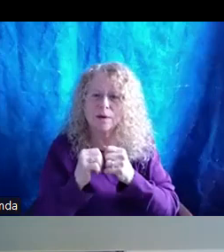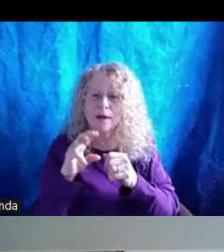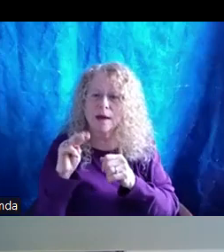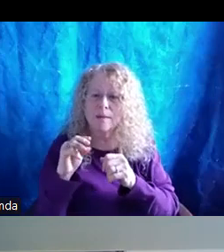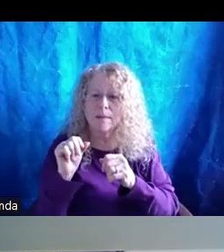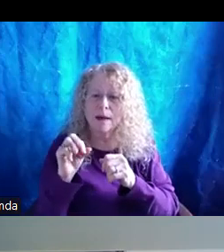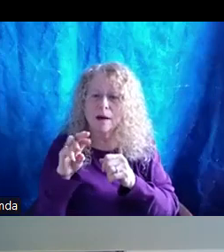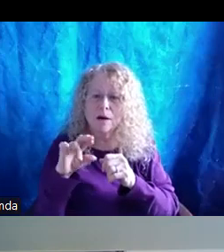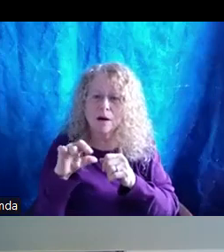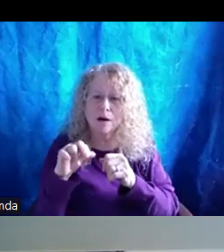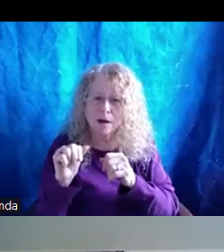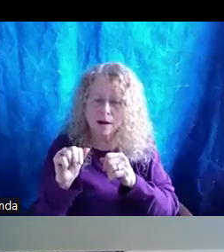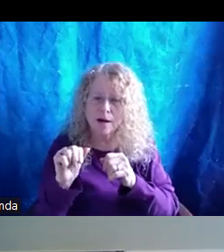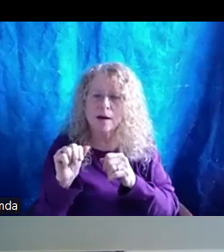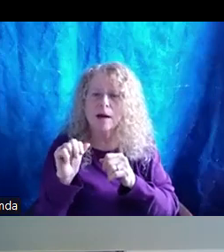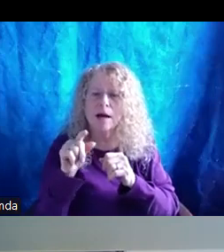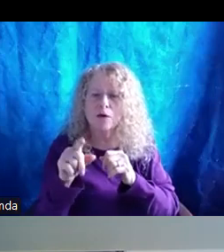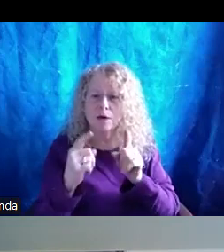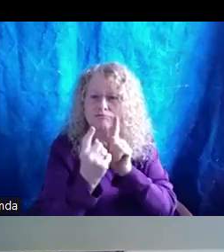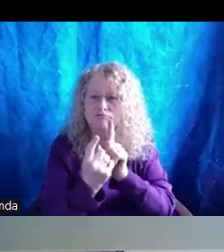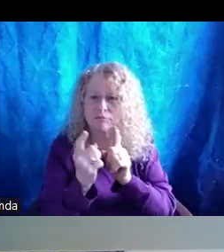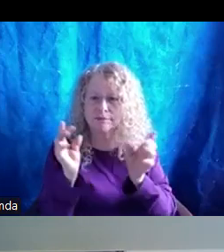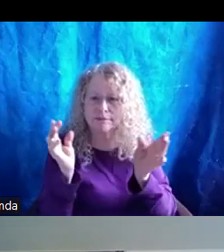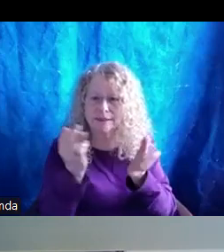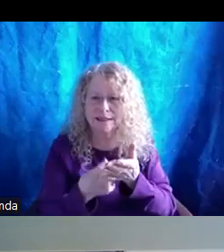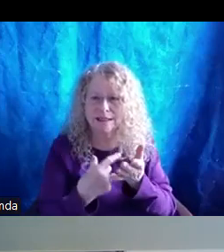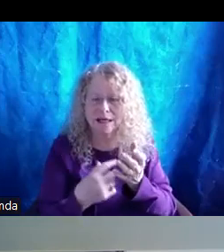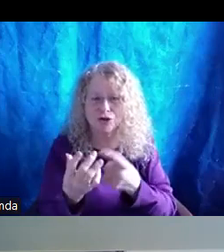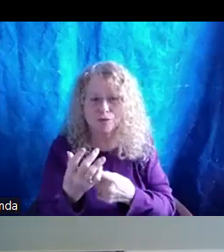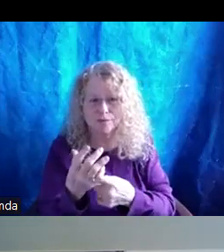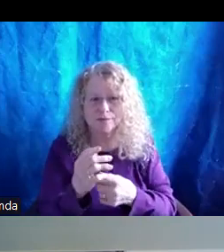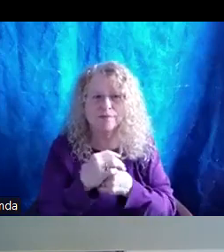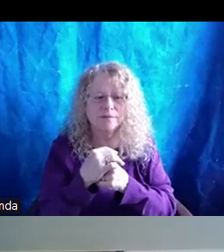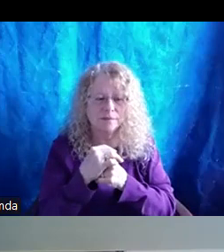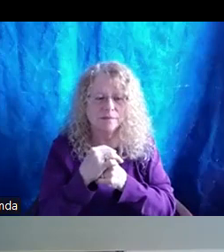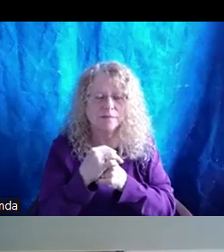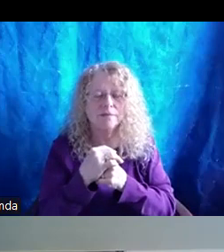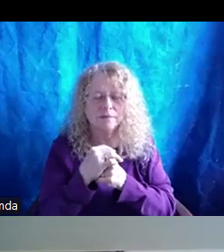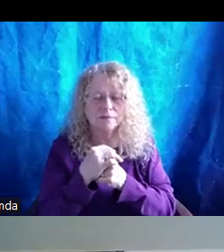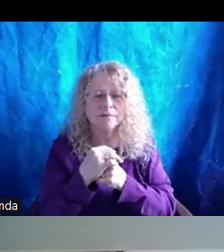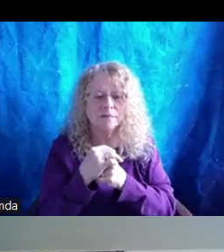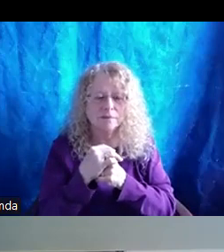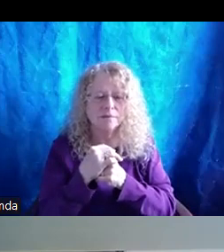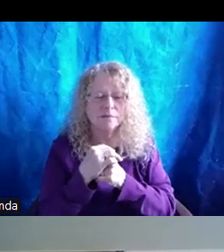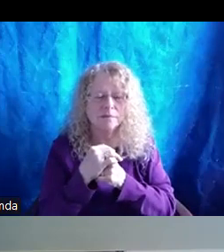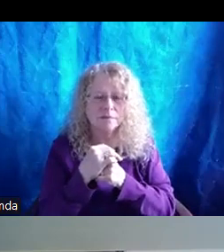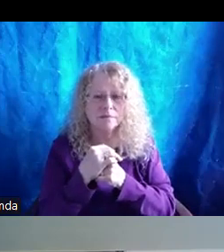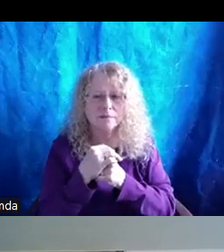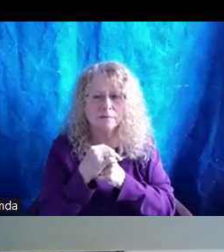HAVE A ONE-ON-ONE DISCUSSION TOO. ALL RIGHT. THANK YOU BETH.